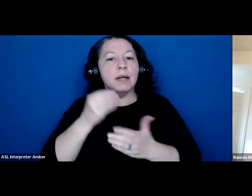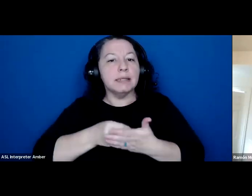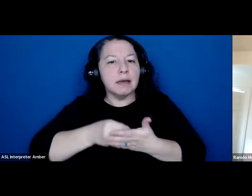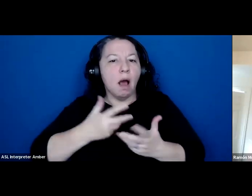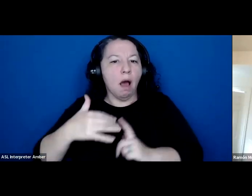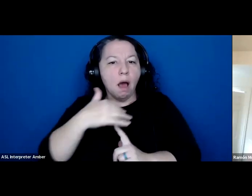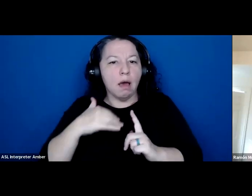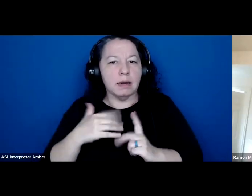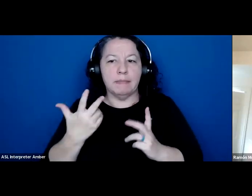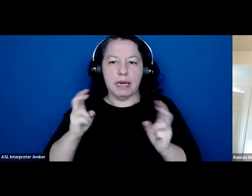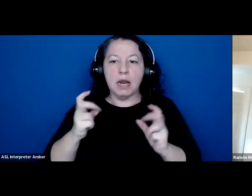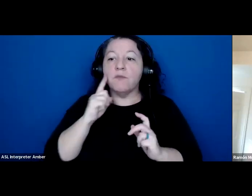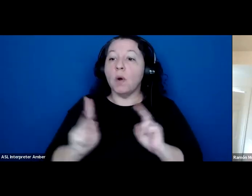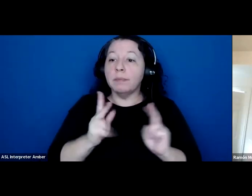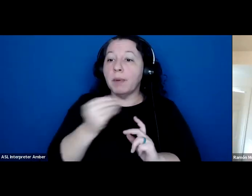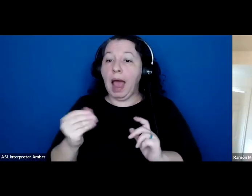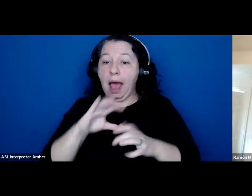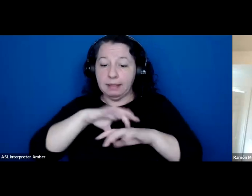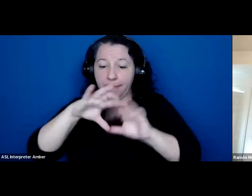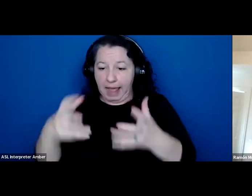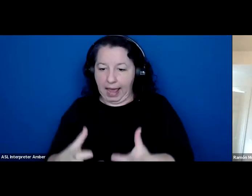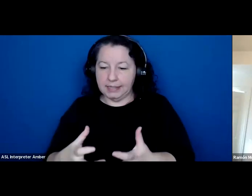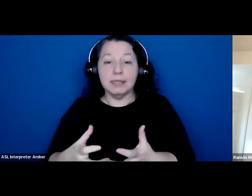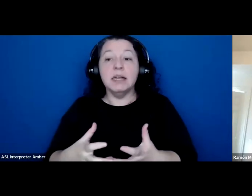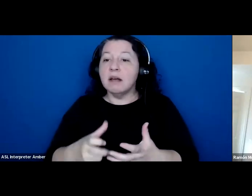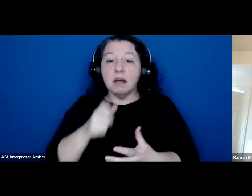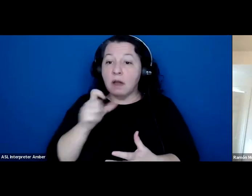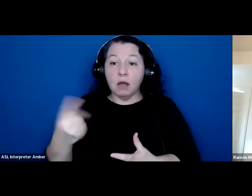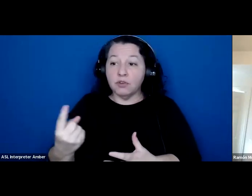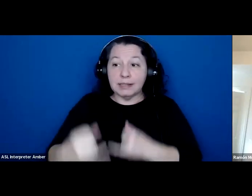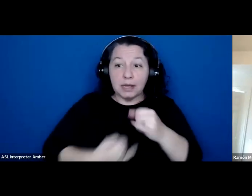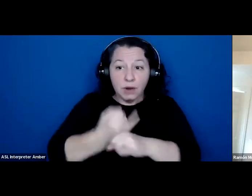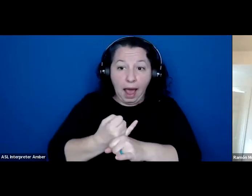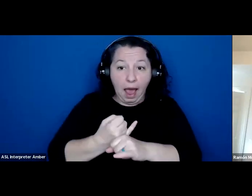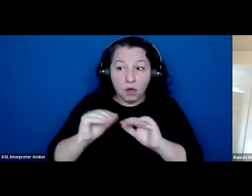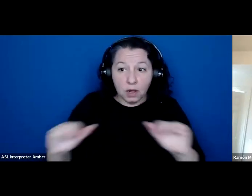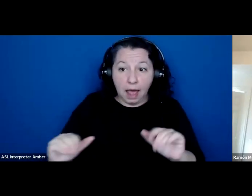This proposal suggested that not only on an international level, but at the national